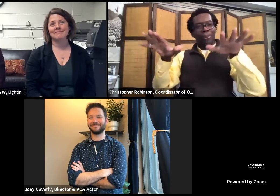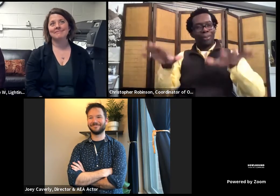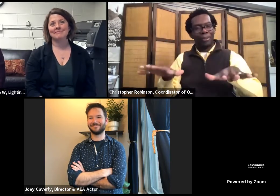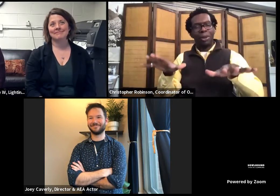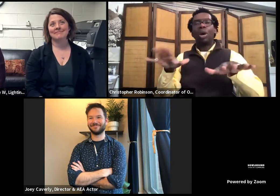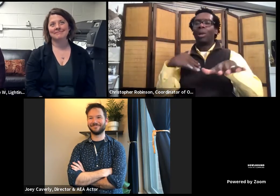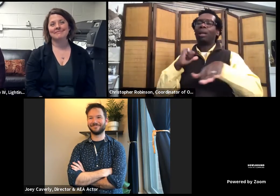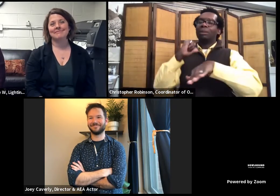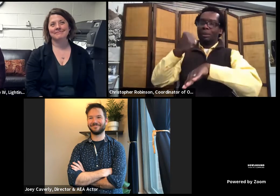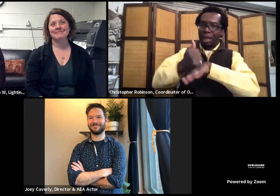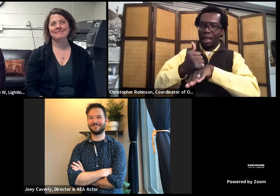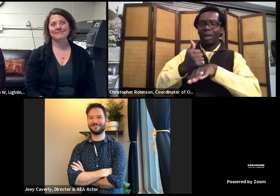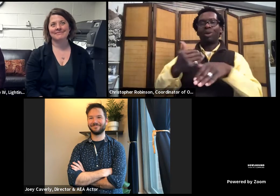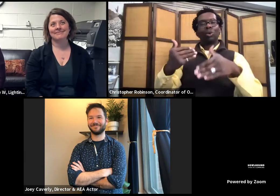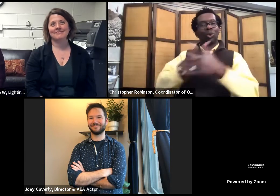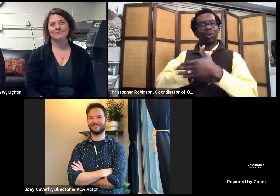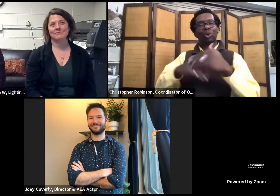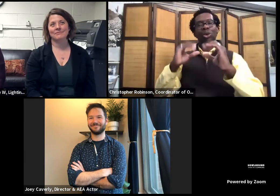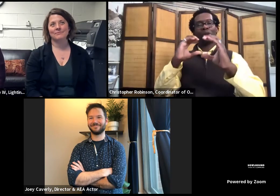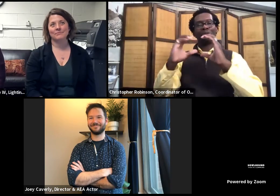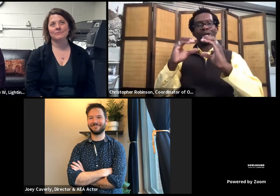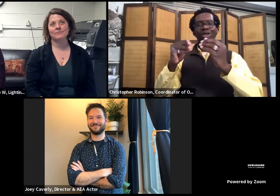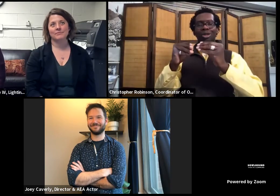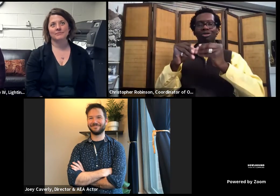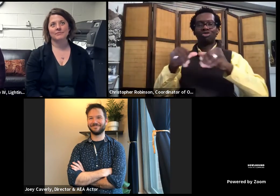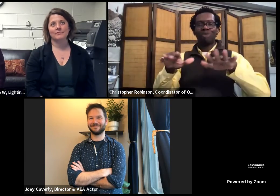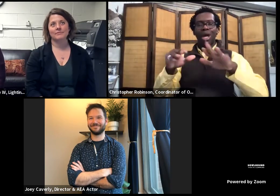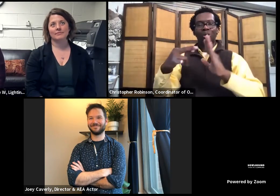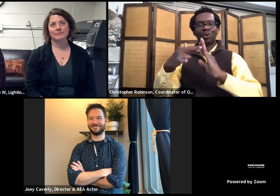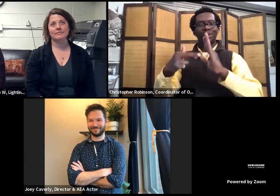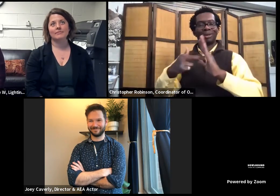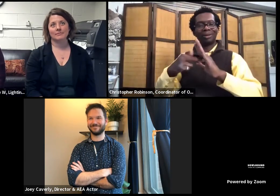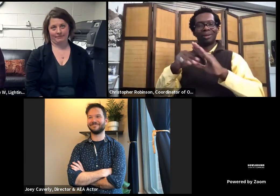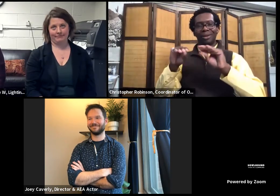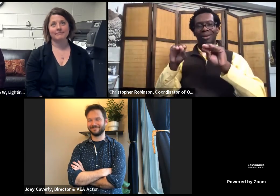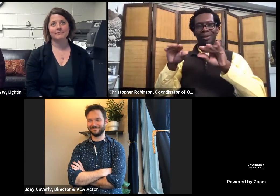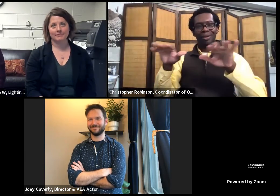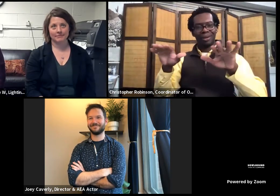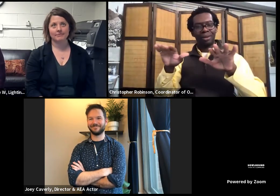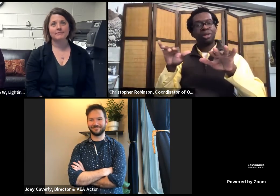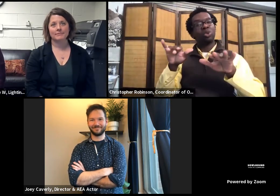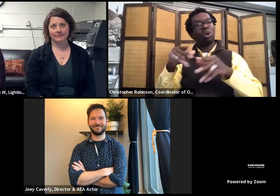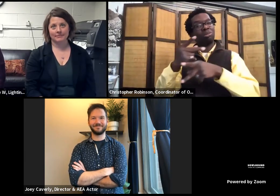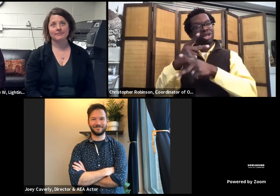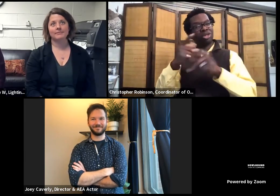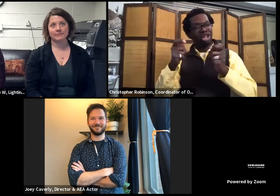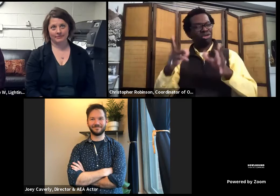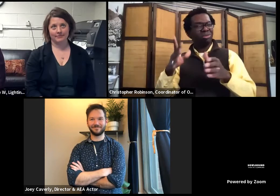a strobe light going off during rehearsal. So kind of setting up a new ground rule